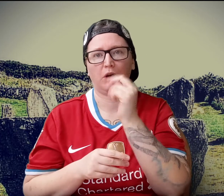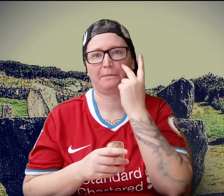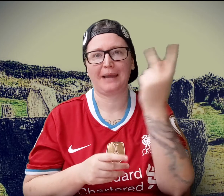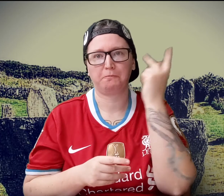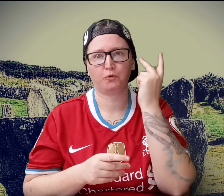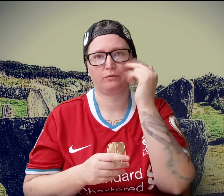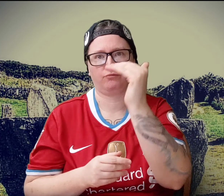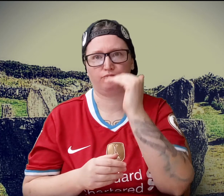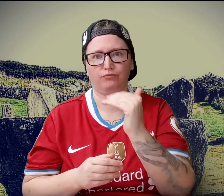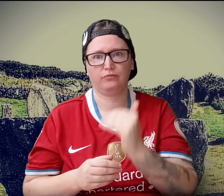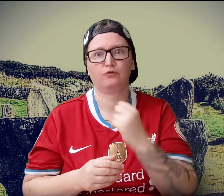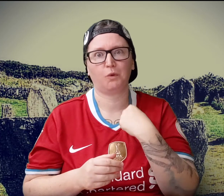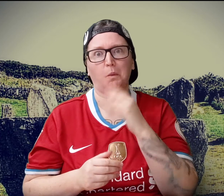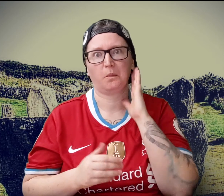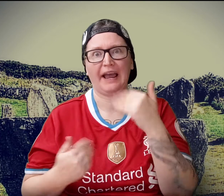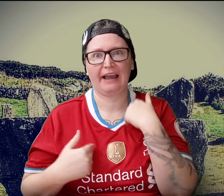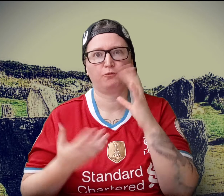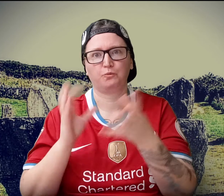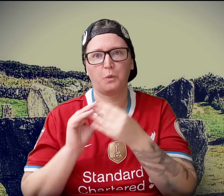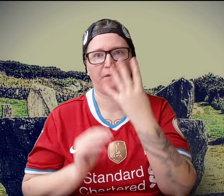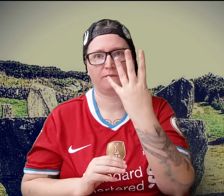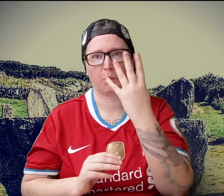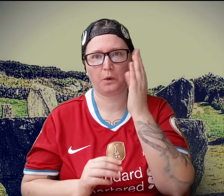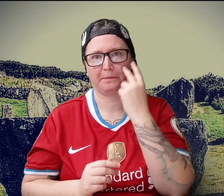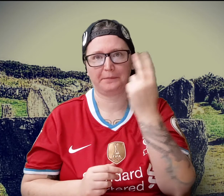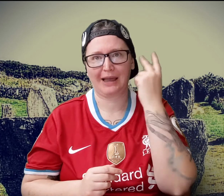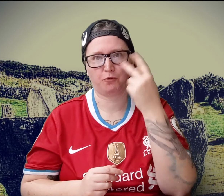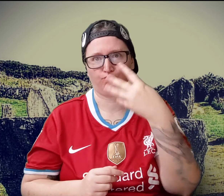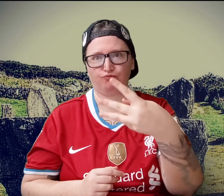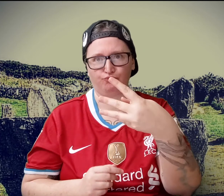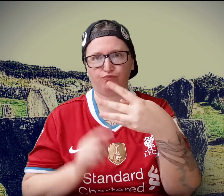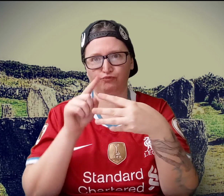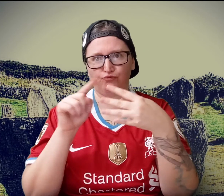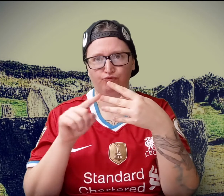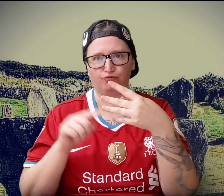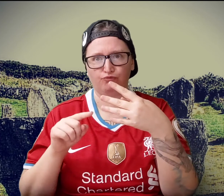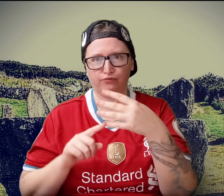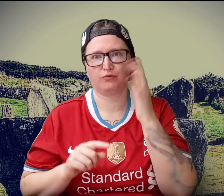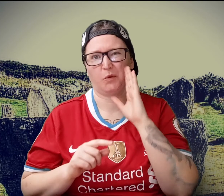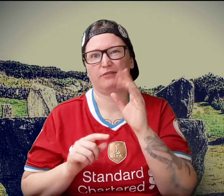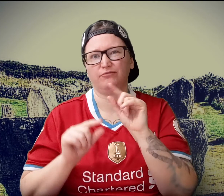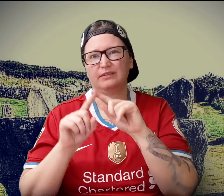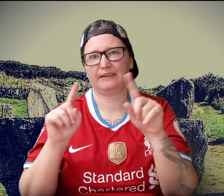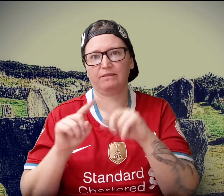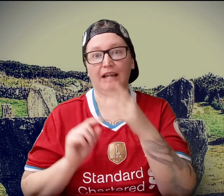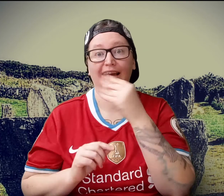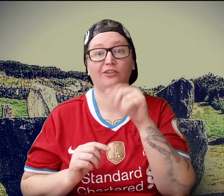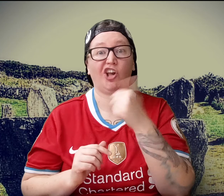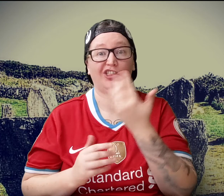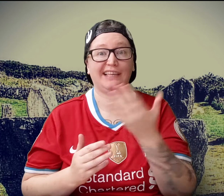each experience is part of a memory so I'm gonna have a total of four memories and